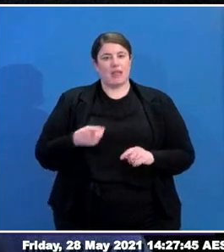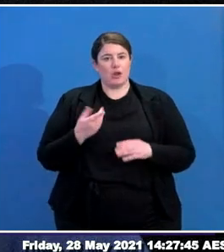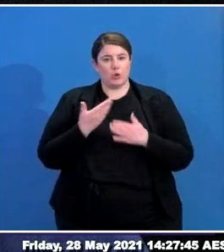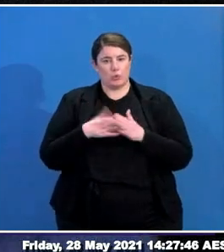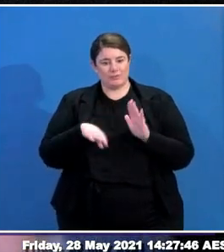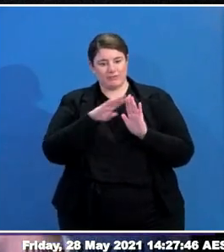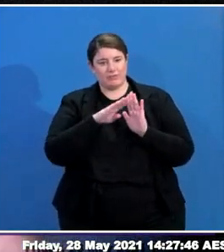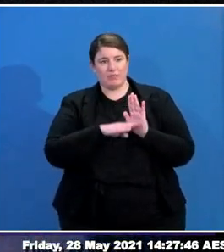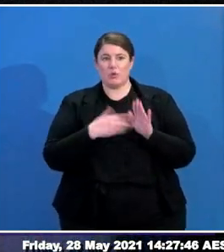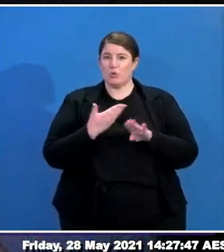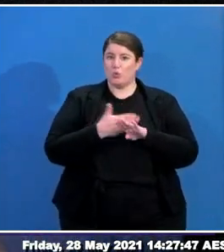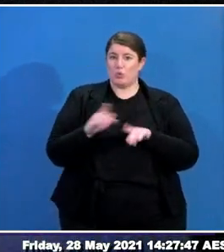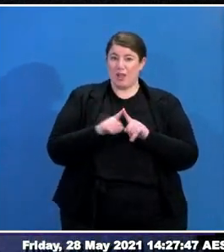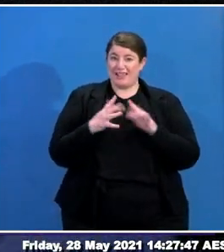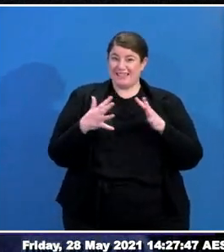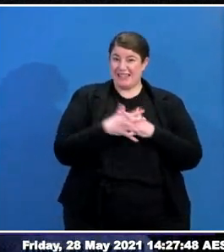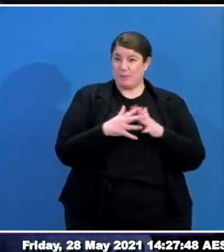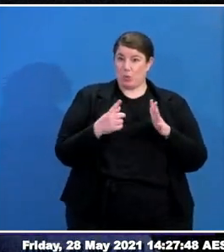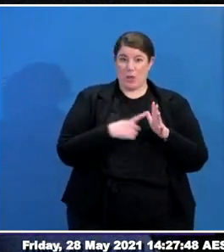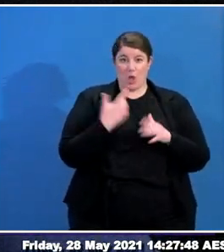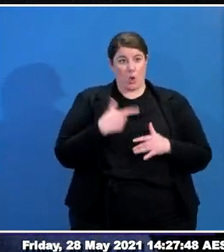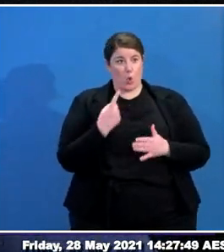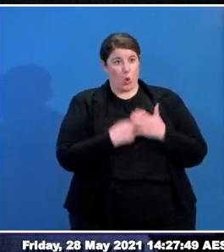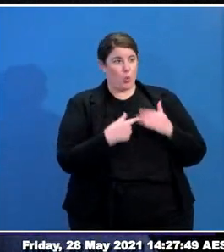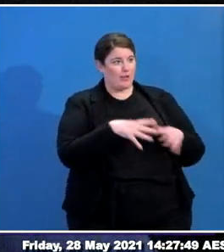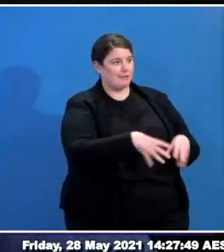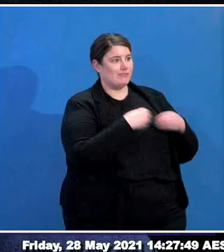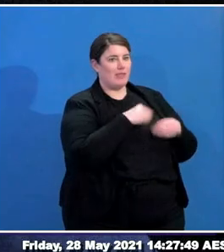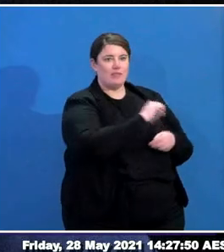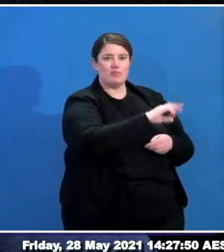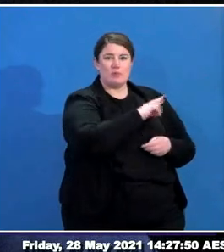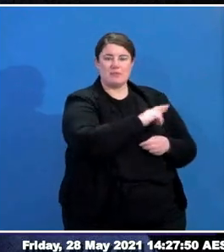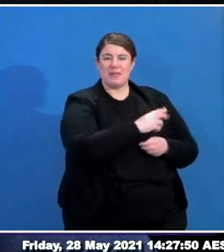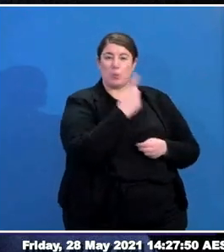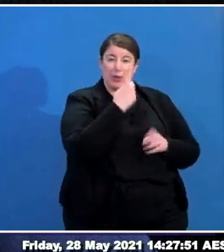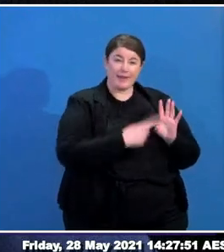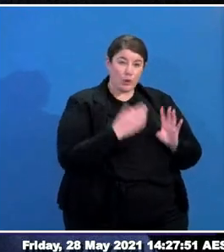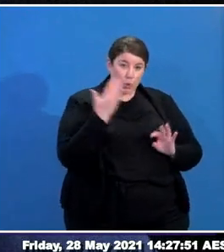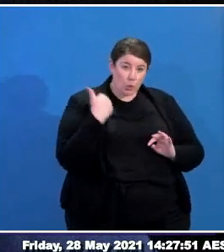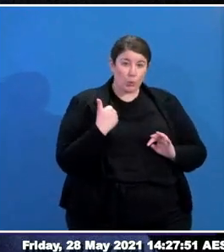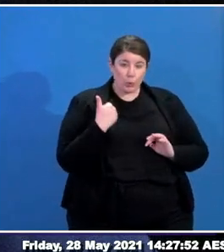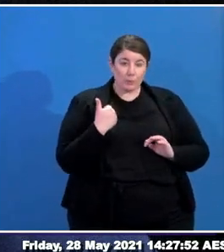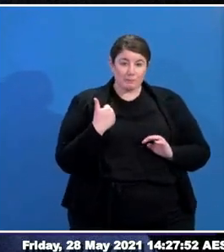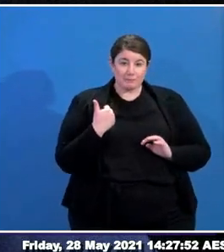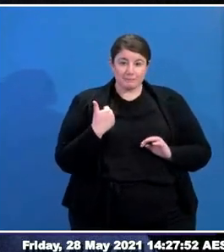In WA, they are only less than a year old, and what we are often dealing with